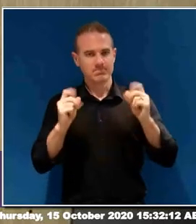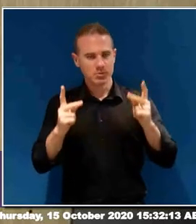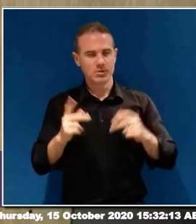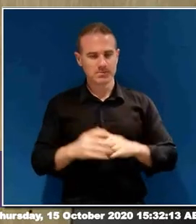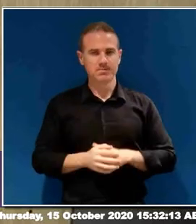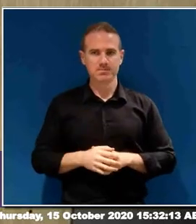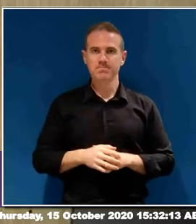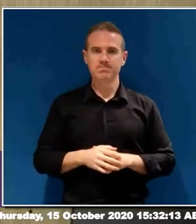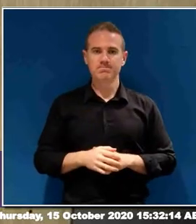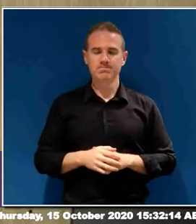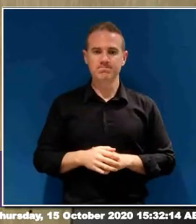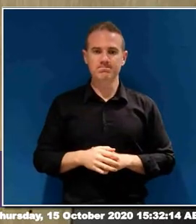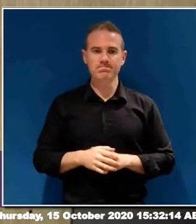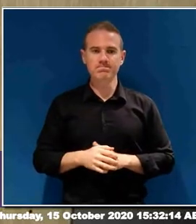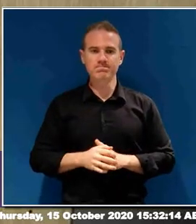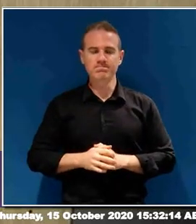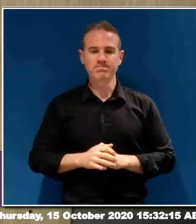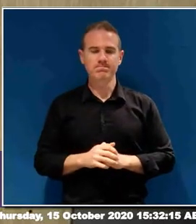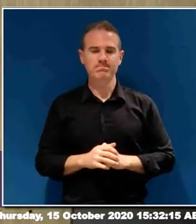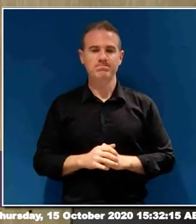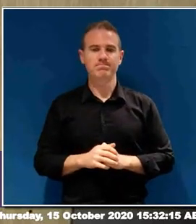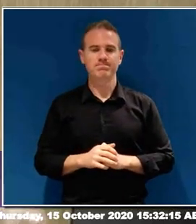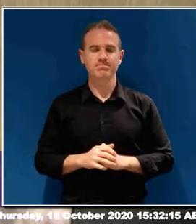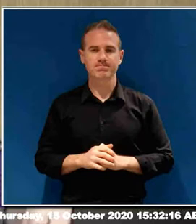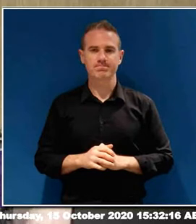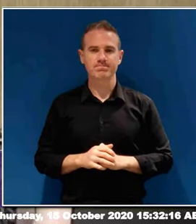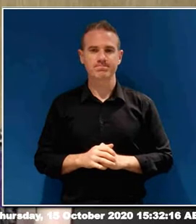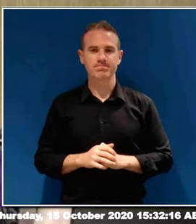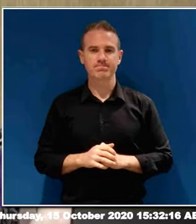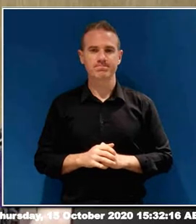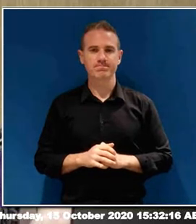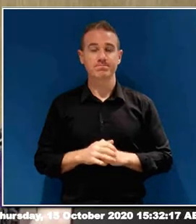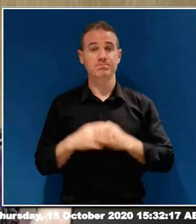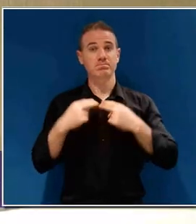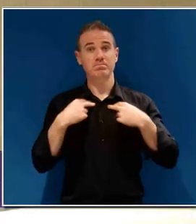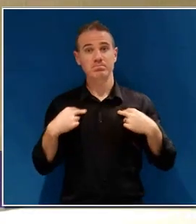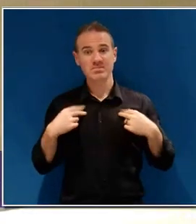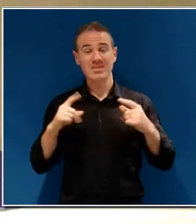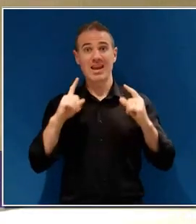I'm going to row 22 now of my notes.